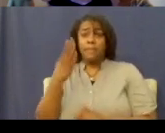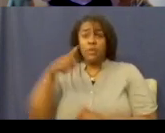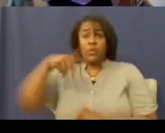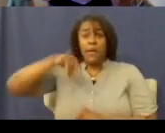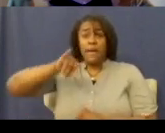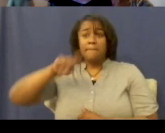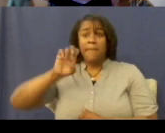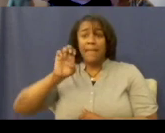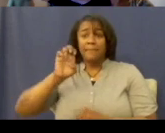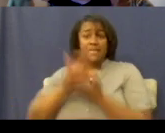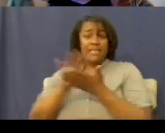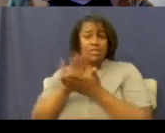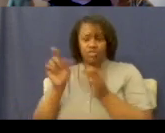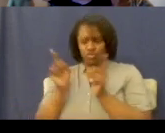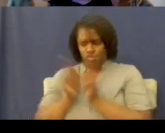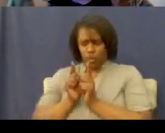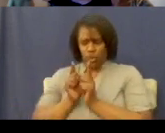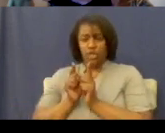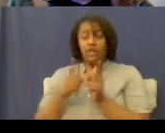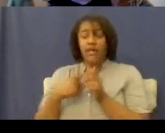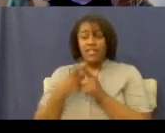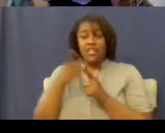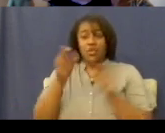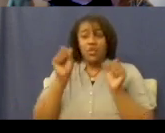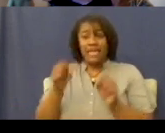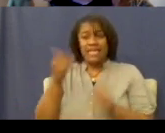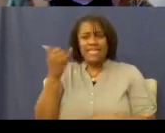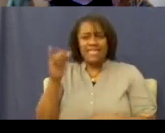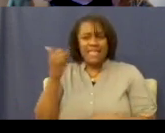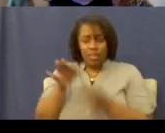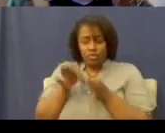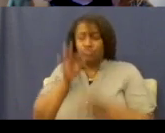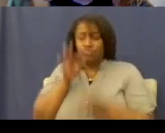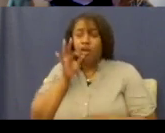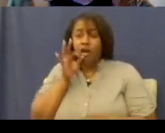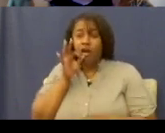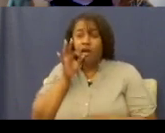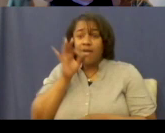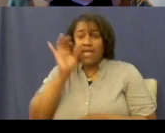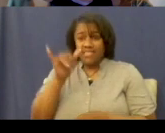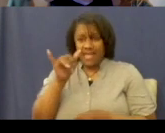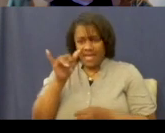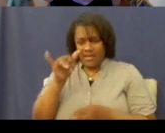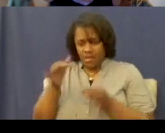and you can take a yellow straw and put it over the pink pipe cleaner axon